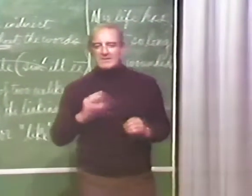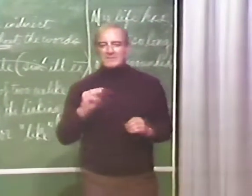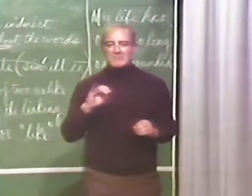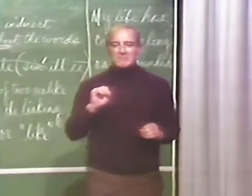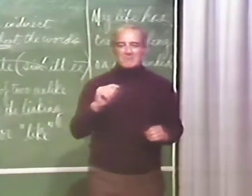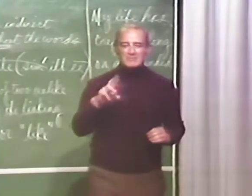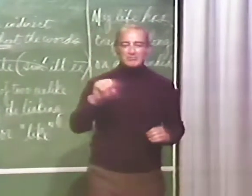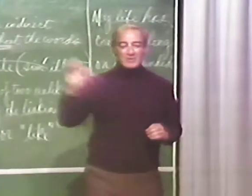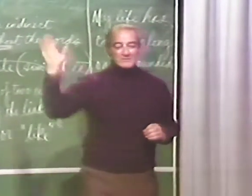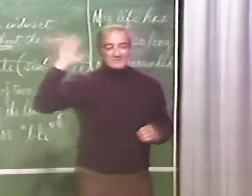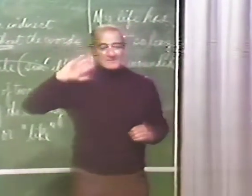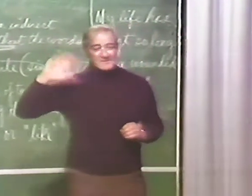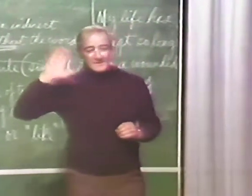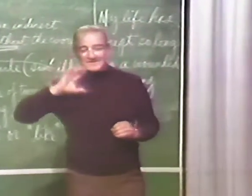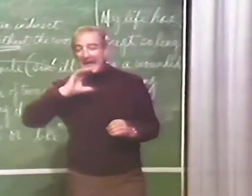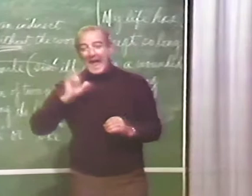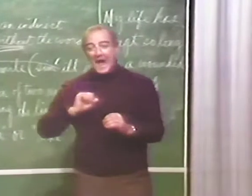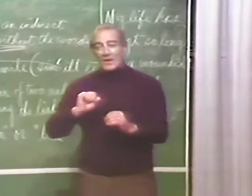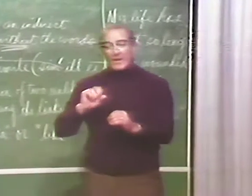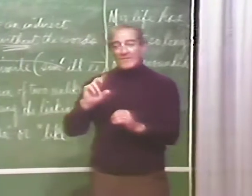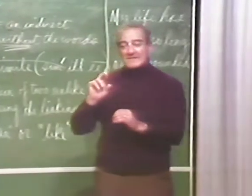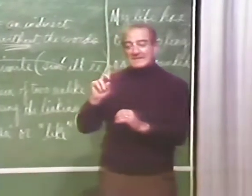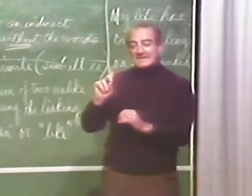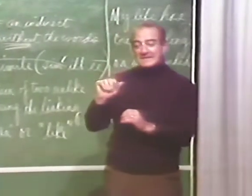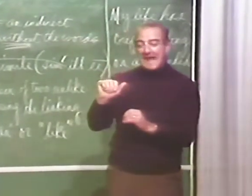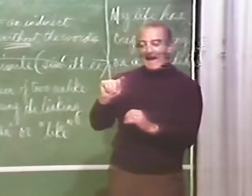"O MISTRESS MINE."